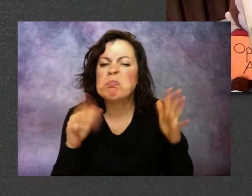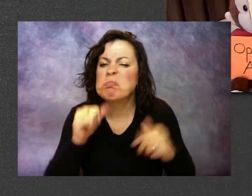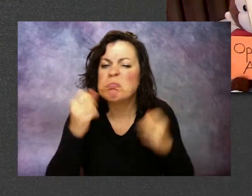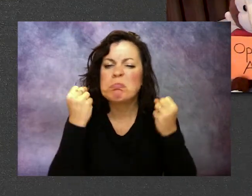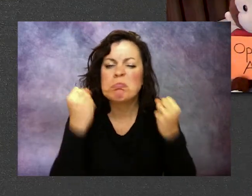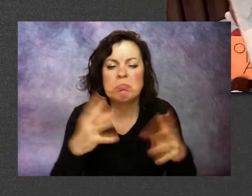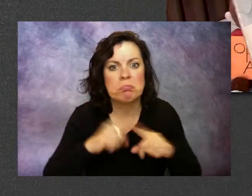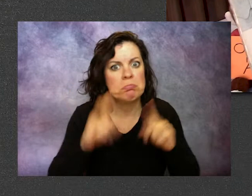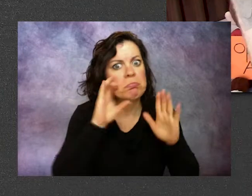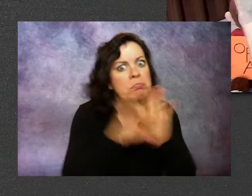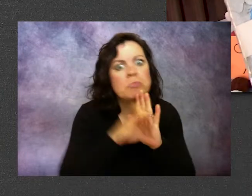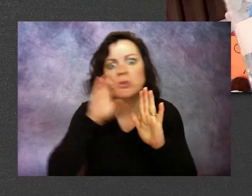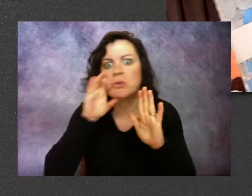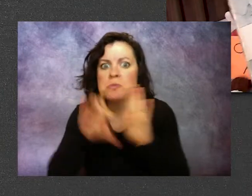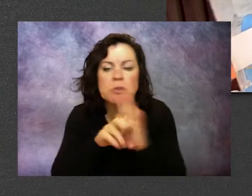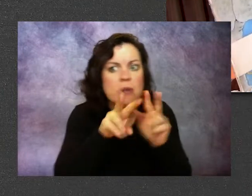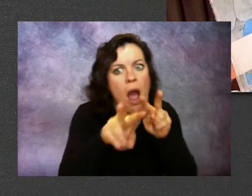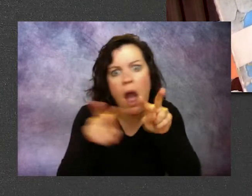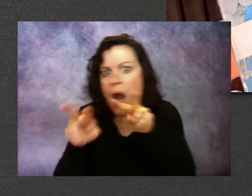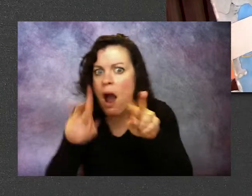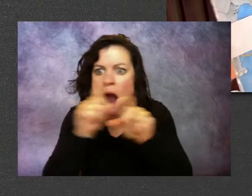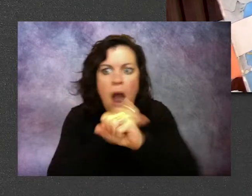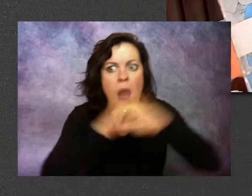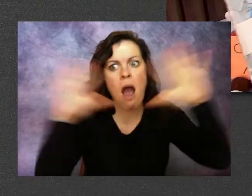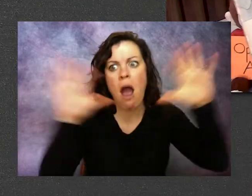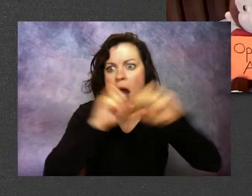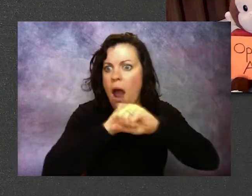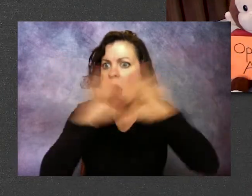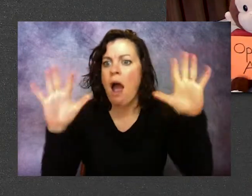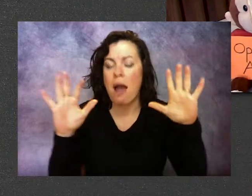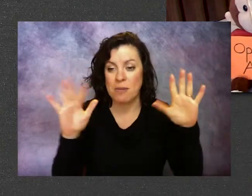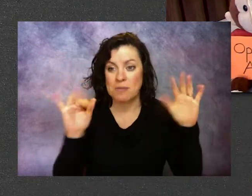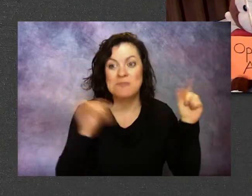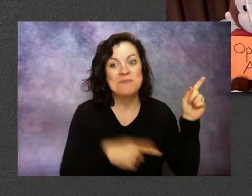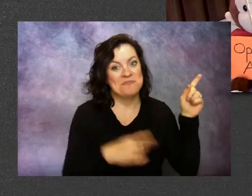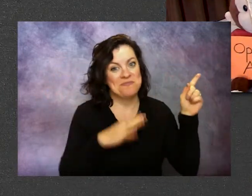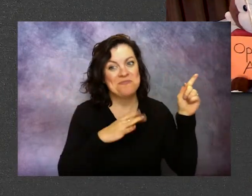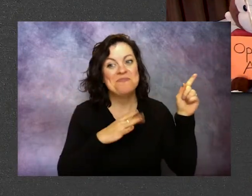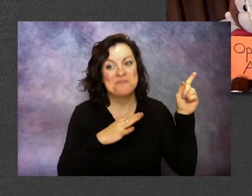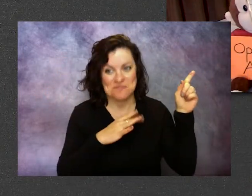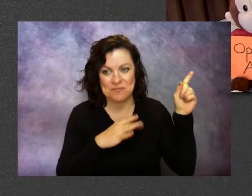or illustrations are what makes the book unique. I'll go slowly when I turn the pages,